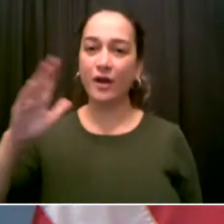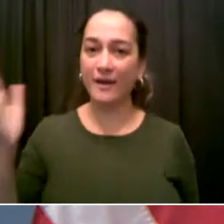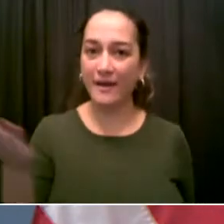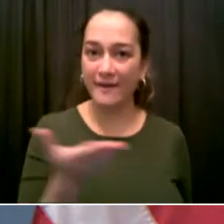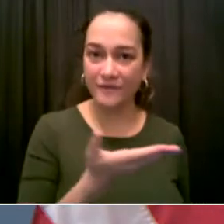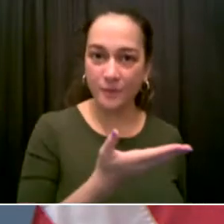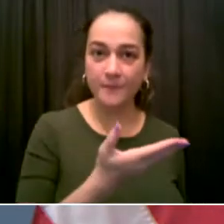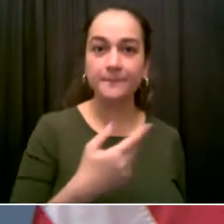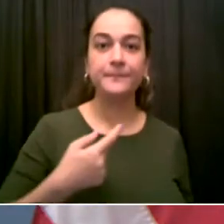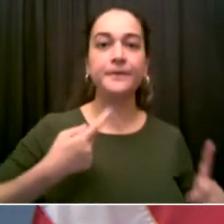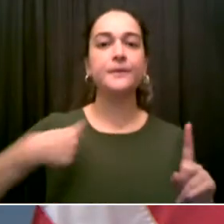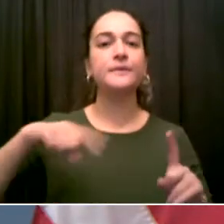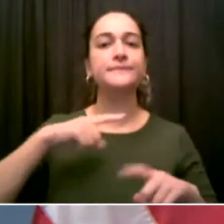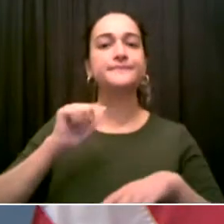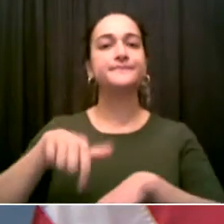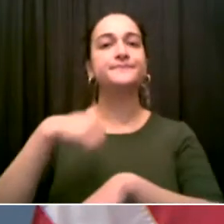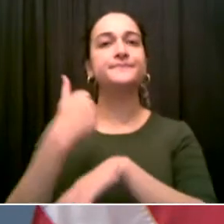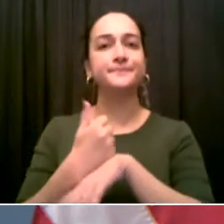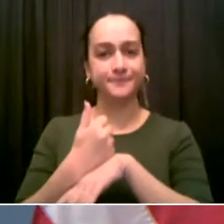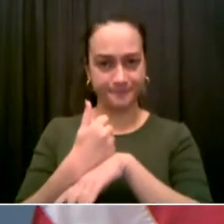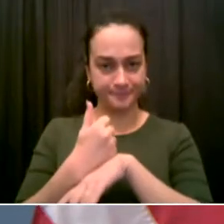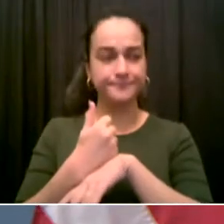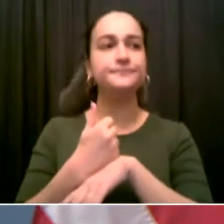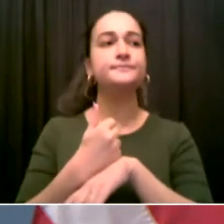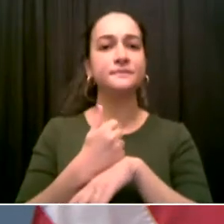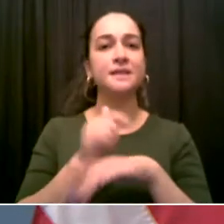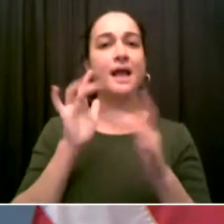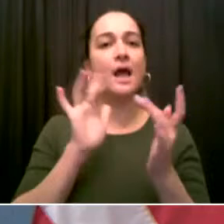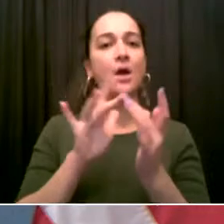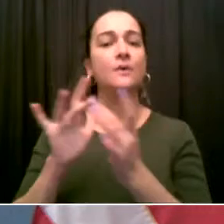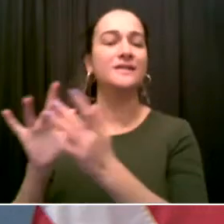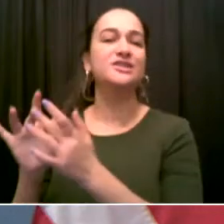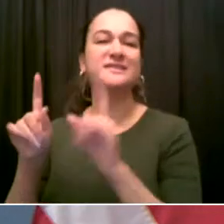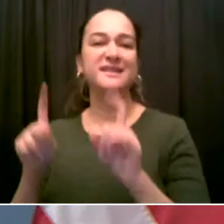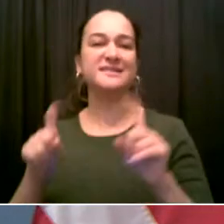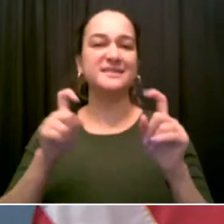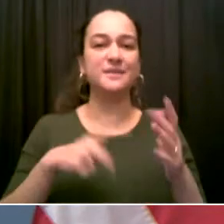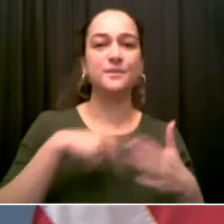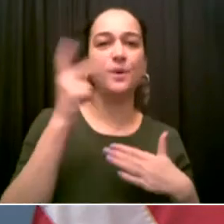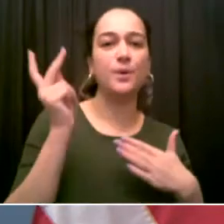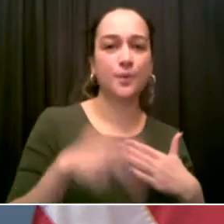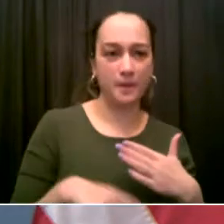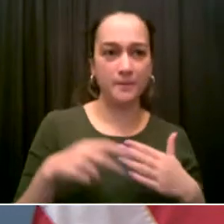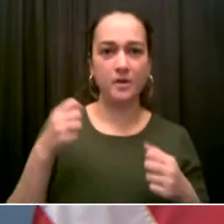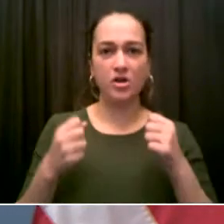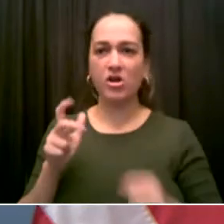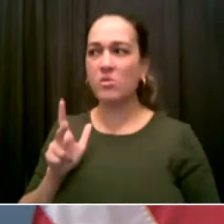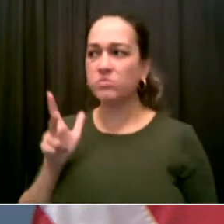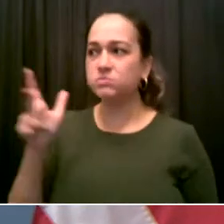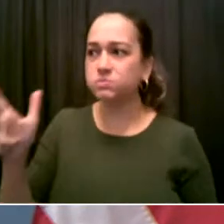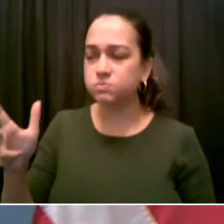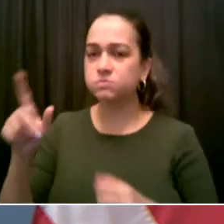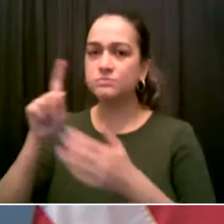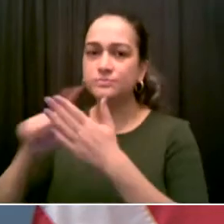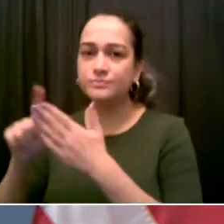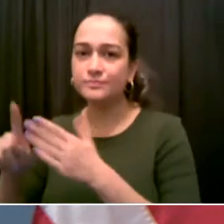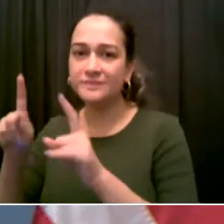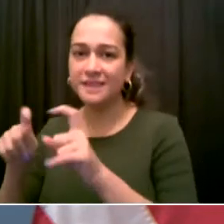IN 2020, WE OPT IMPLEMENTED AN OUTRAGE TESTING PROGRAM ON A